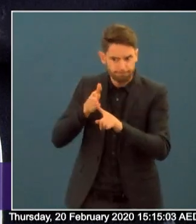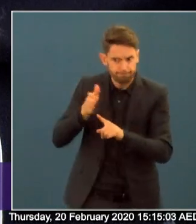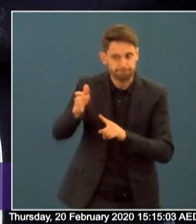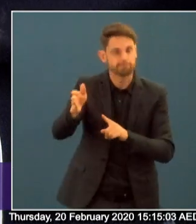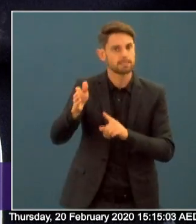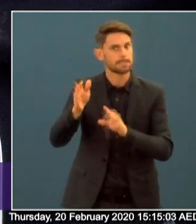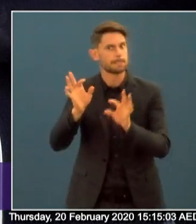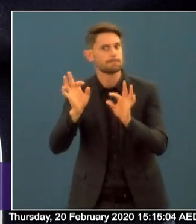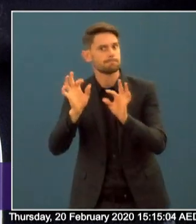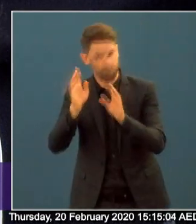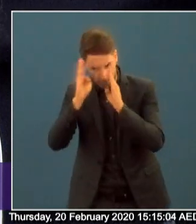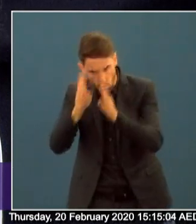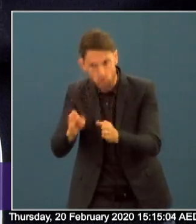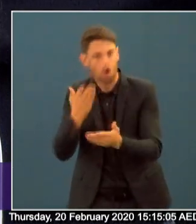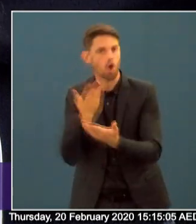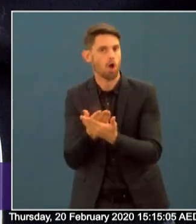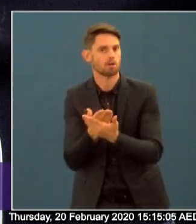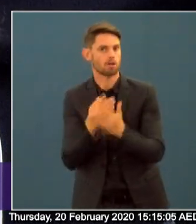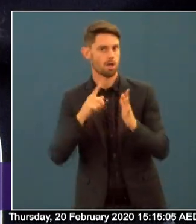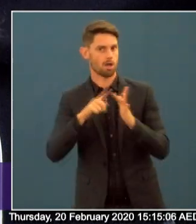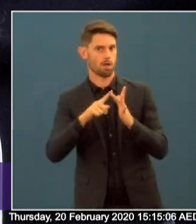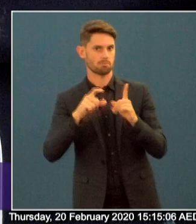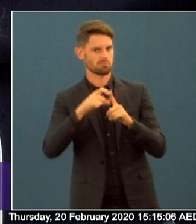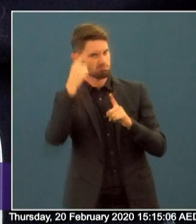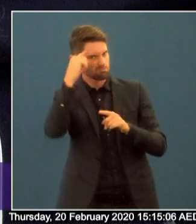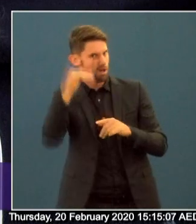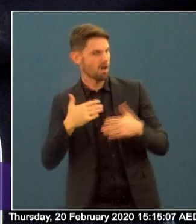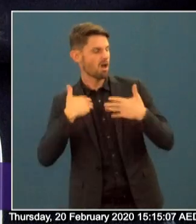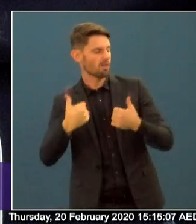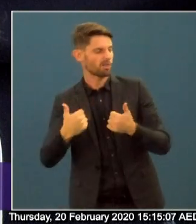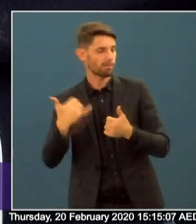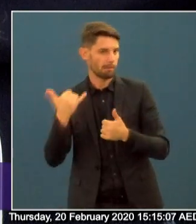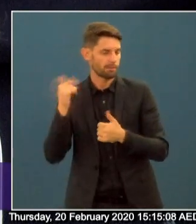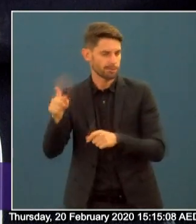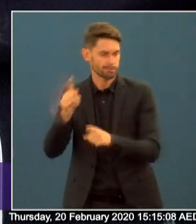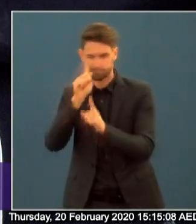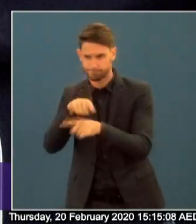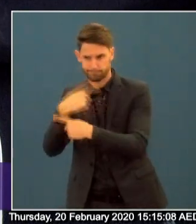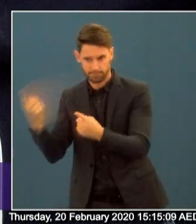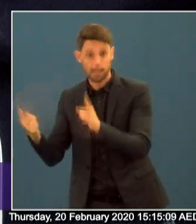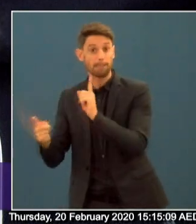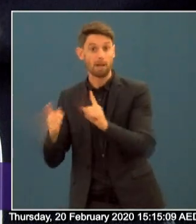But I think what we can achieve are specialists who specialise in